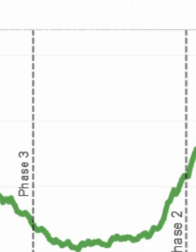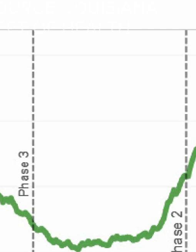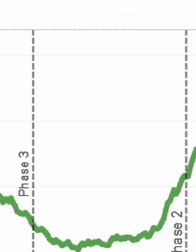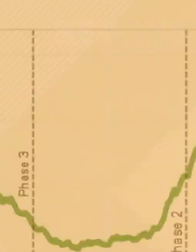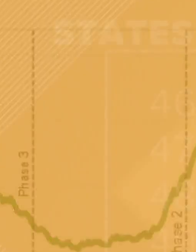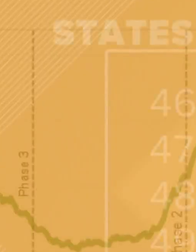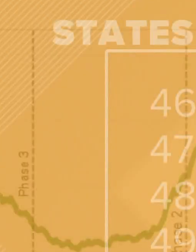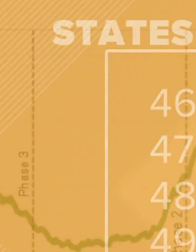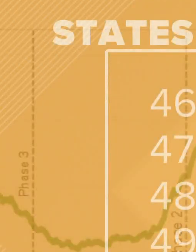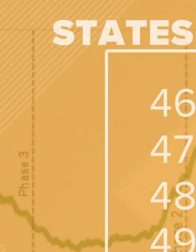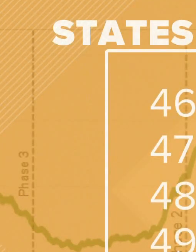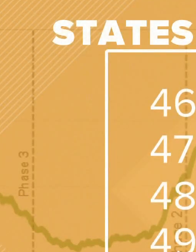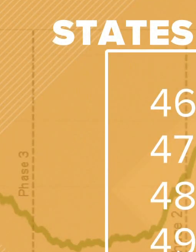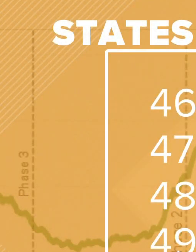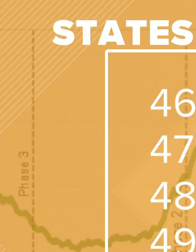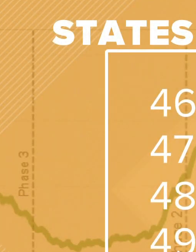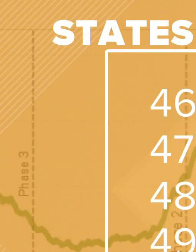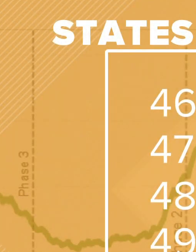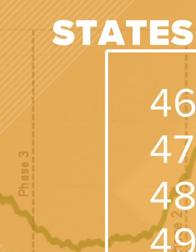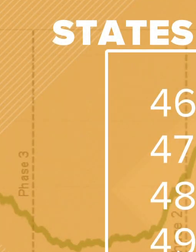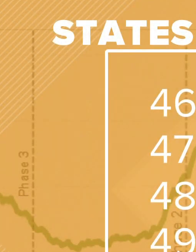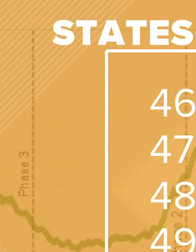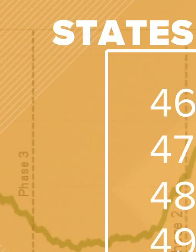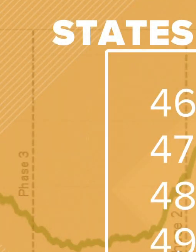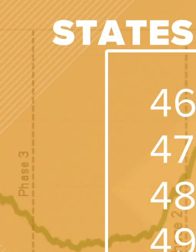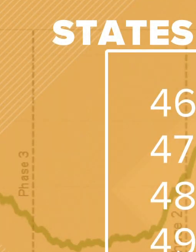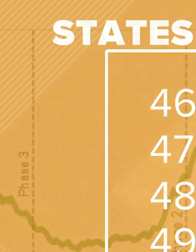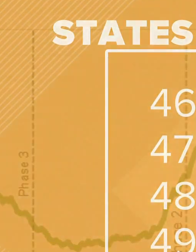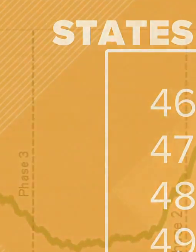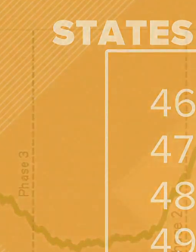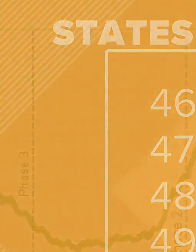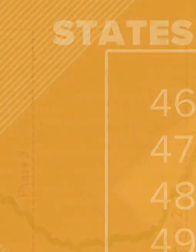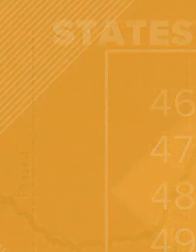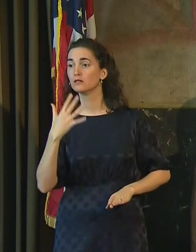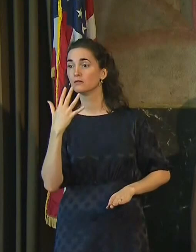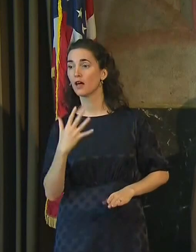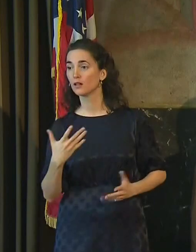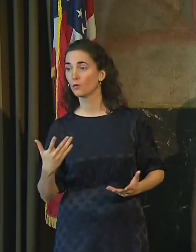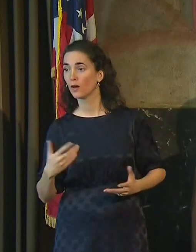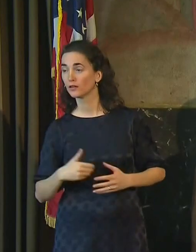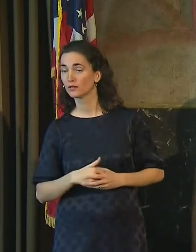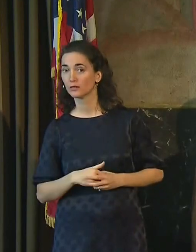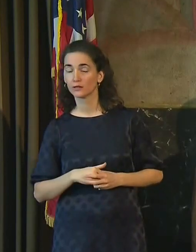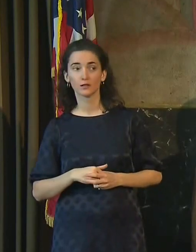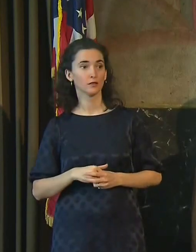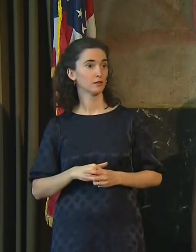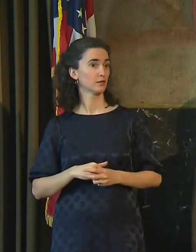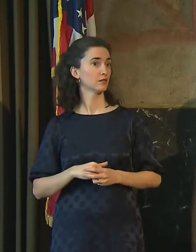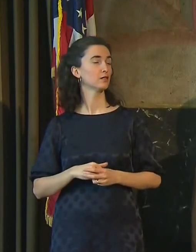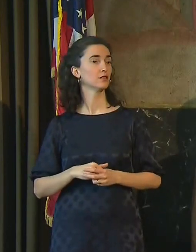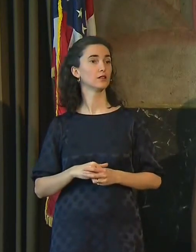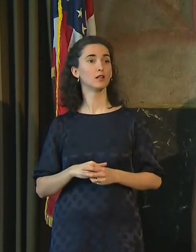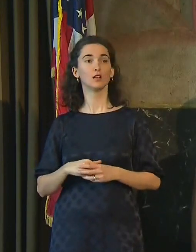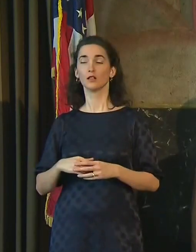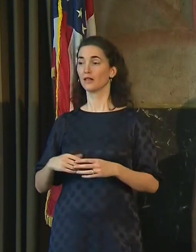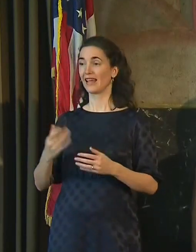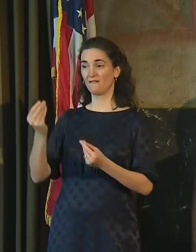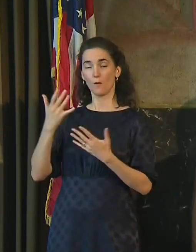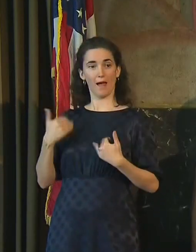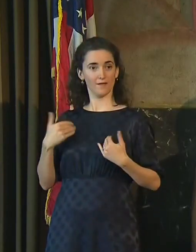I COULD PUT ALL OUR PEOPLE OUT ON THE STREET AND INTO A I COULD PUT ALL OUR PEOPLE OUT ON THE STREET AND INTO A CROWD ON THE STREET AND INTO A CROWD ON THE STREET AND INTO A CROWD IS ON THE STREET AND INTO A CROWD IS IF ON THE STREET AND INTO A CROWD IS IF OUR ON THE STREET AND INTO A CROWD IS IF OUR NUMBERS ON THE STREET AND INTO A CROWD IS IF OUR NUMBERS WERE ON THE STREET AND INTO A CROWD IS IF OUR NUMBERS WERE LOW ON THE STREET AND INTO A CROWD IS IF OUR NUMBERS WERE LOW FOR IS IF OUR NUMBERS WERE LOW FOR IS IF OUR NUMBERS WERE LOW FOR THE IS IF OUR NUMBERS WERE LOW FOR THE NUMBER IS IF OUR NUMBERS WERE LOW FOR THE NUMBER >> IS IF OUR NUMBERS WERE LOW FOR THE NUMBER >> OF IS IF OUR NUMBERS WERE LOW FOR THE NUMBER >> OF THOSE IS IF OUR NUMBERS WERE LOW FOR THE NUMBER >> OF THOSE IN IS IF OUR NUMBERS WERE LOW FOR THE NUMBER >> OF THOSE IN THE THE NUMBER >> OF THOSE IN THE THE NUMBER >> OF THOSE IN THE HOSPITAL THE NUMBER >> OF THOSE IN THE HOSPITAL HAS THE NUMBER >> OF THOSE IN THE HOSPITAL HAS SPIKED THE NUMBER >> OF THOSE IN THE HOSPITAL HAS SPIKED IN THE NUMBER >> OF THOSE IN THE HOSPITAL HAS SPIKED IN EVERY HOSPITAL HAS SPIKED IN EVERY HOSPITAL HAS SPIKED IN EVERY CORNER HOSPITAL HAS SPIKED IN EVERY CORNER OF HOSPITAL HAS SPIKED IN EVERY CORNER OF THE HOSPITAL HAS SPIKED IN EVERY CORNER OF THE STATE HOSPITAL HAS SPIKED IN EVERY CORNER OF THE STATE AND CORNER OF THE STATE AND CORNER OF THE STATE AND LOUISIANA CORNER OF THE STATE AND LOUISIANA STILL CORNER OF THE STATE AND LOUISIANA STILL SITS CORNER OF THE STATE AND LOUISIANA STILL SITS IS CORNER OF THE STATE AND LOUISIANA STILL SITS IS ONE CORNER OF THE STATE AND LOUISIANA STILL SITS IS ONE OF LOUISIANA STILL SITS IS ONE OF LOUISIANA STILL SITS IS ONE OF THE LOUISIANA STILL SITS IS ONE OF THE FIVE